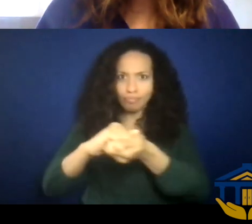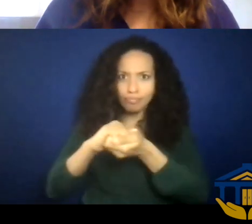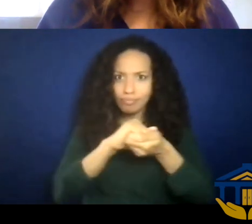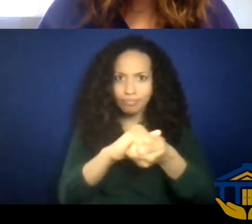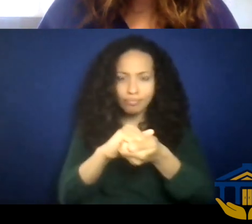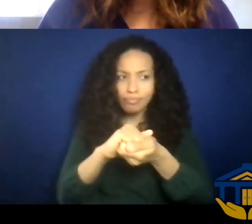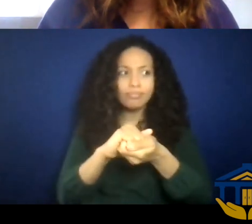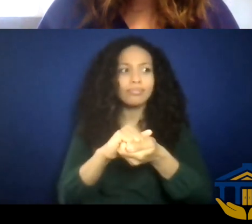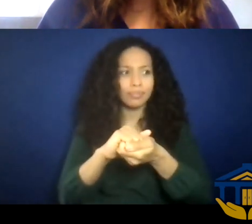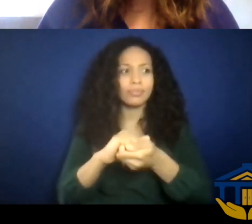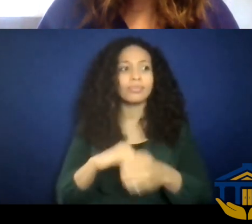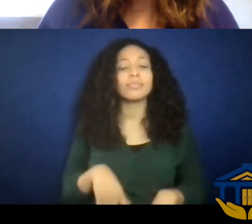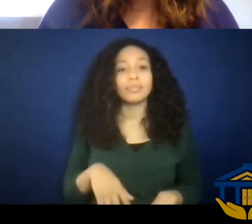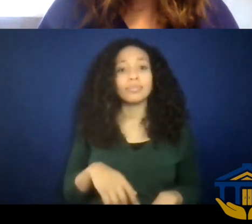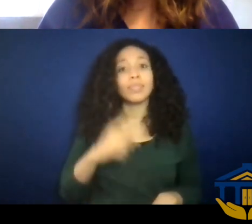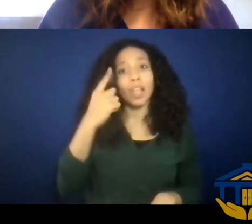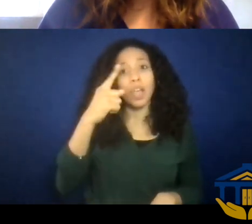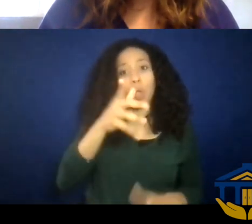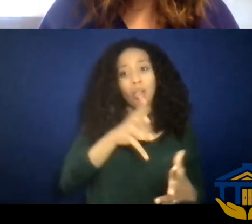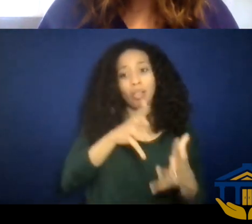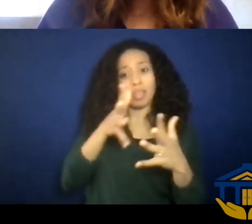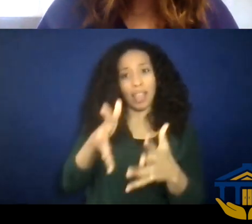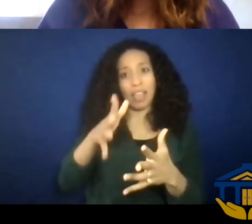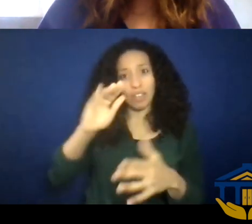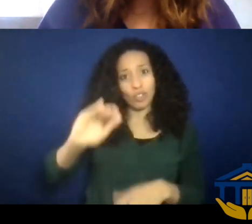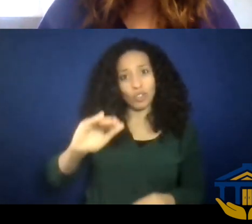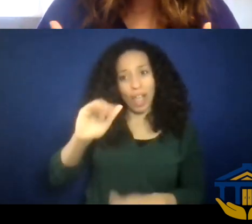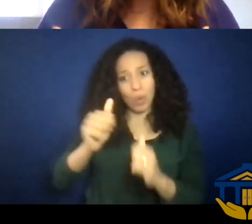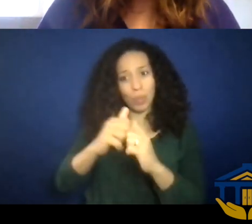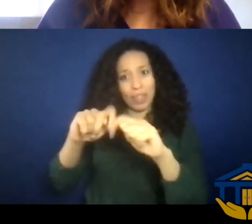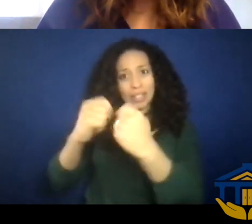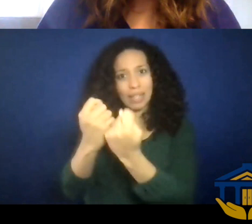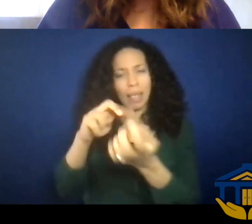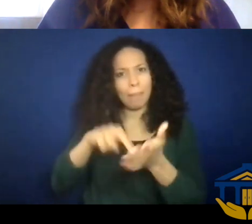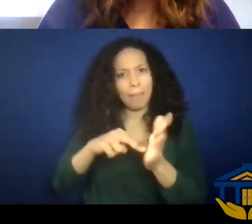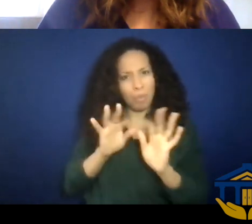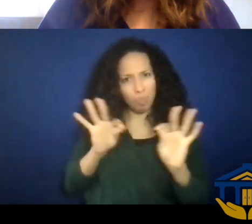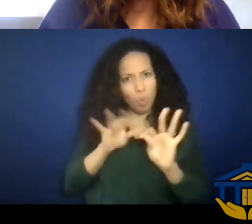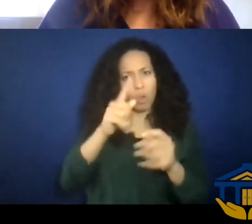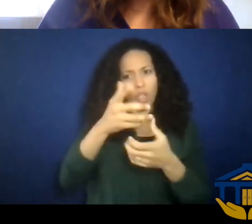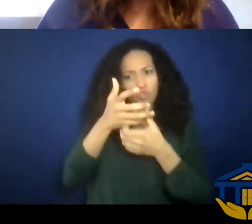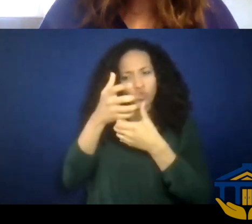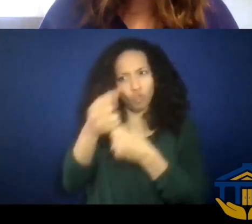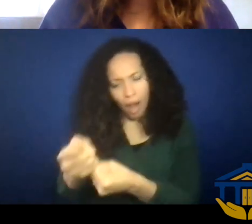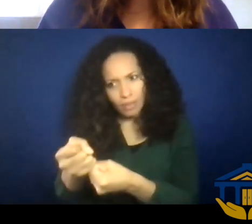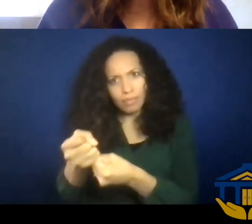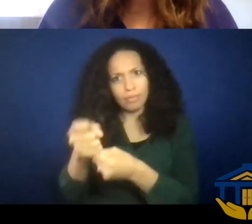and you want to build a relationship of trust and feel that you can discuss things openly